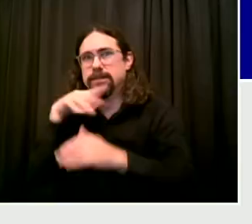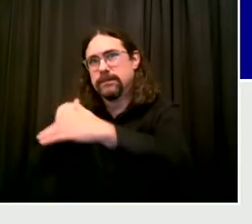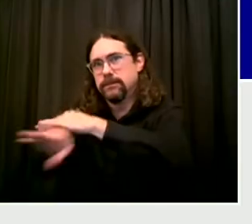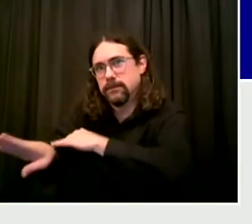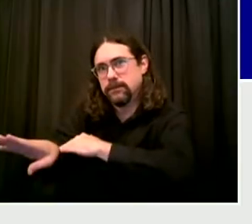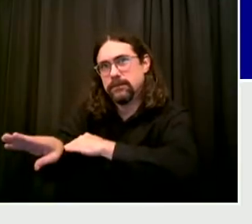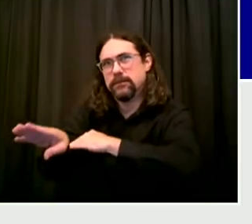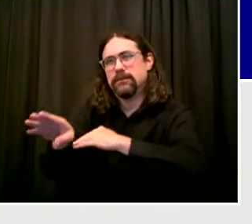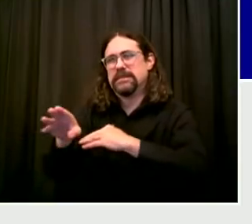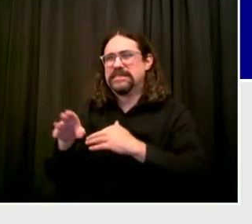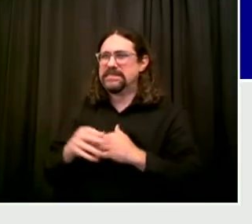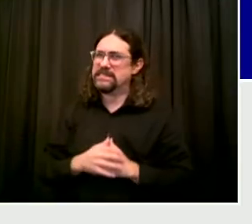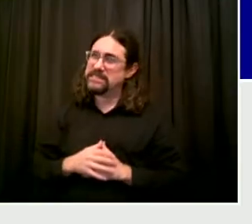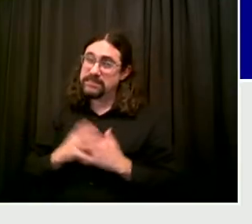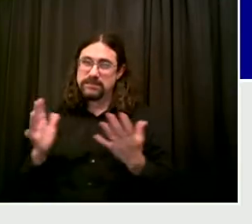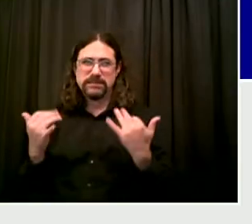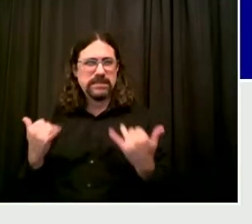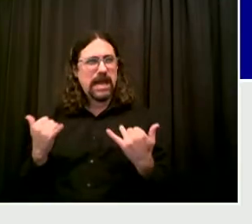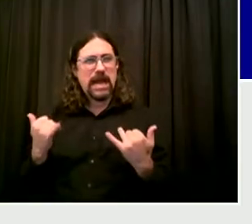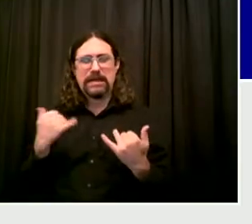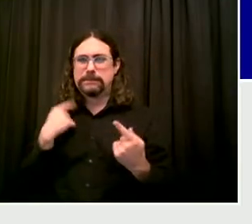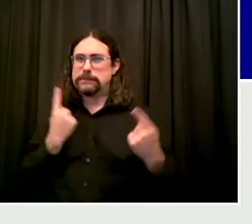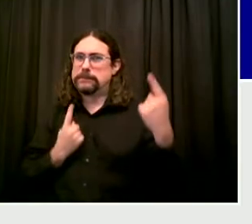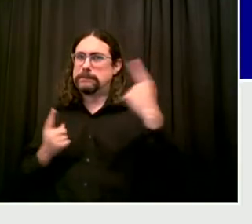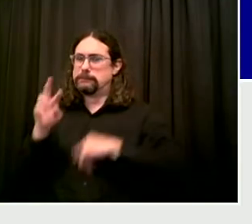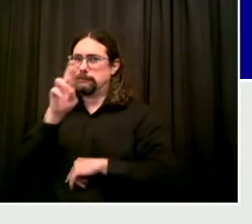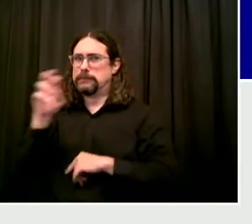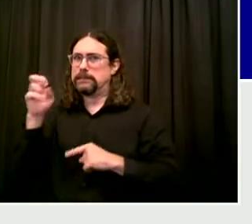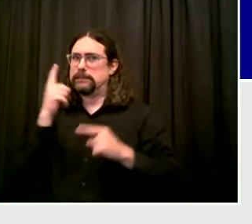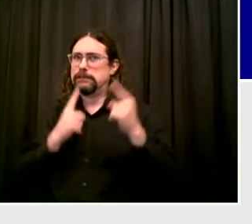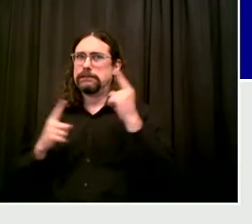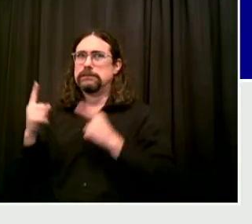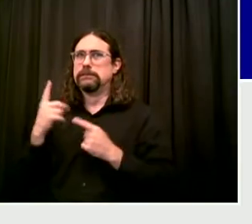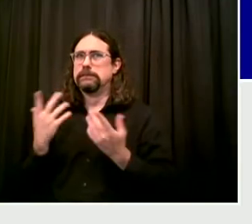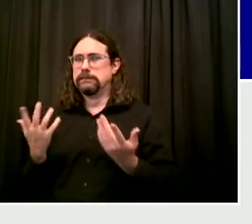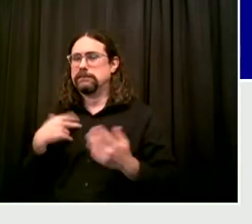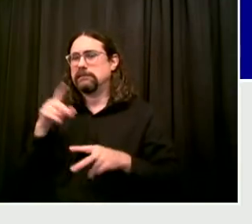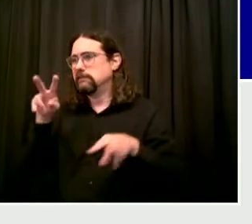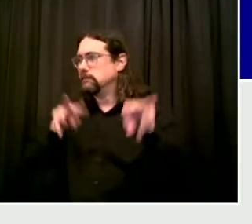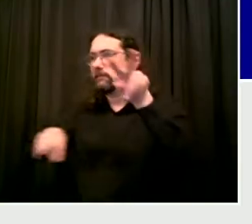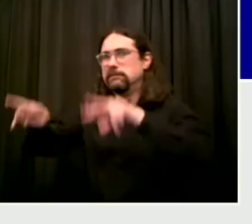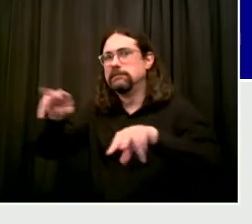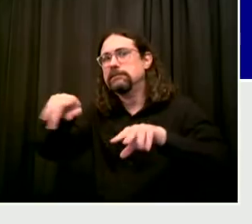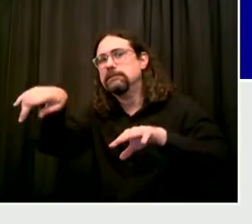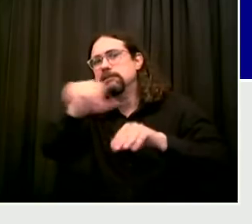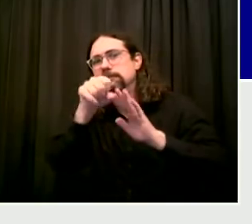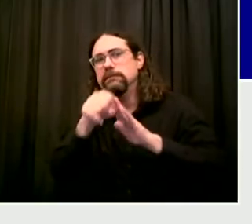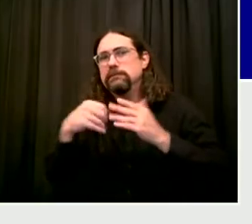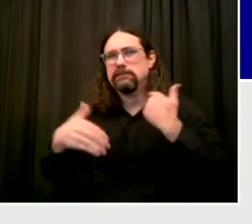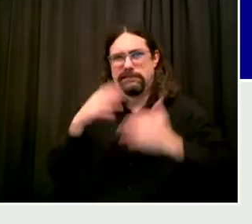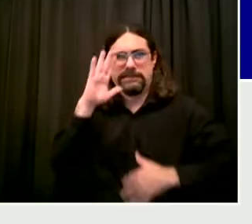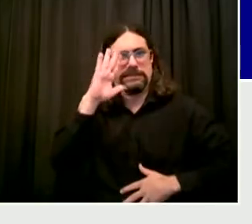BUT THE DIINNG ELEENMTS IS NOW IN QUESTION. WE WILL WORK THROUGH WITH TE H